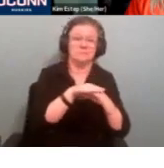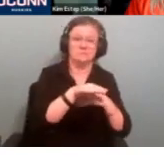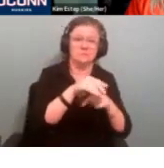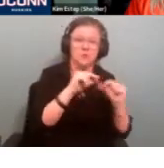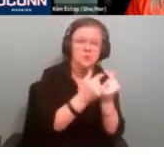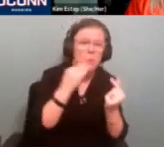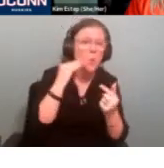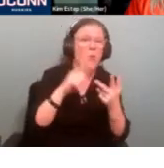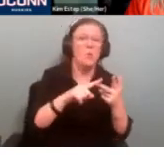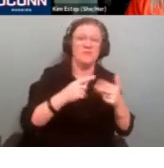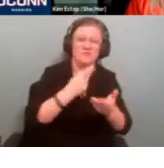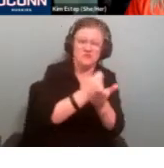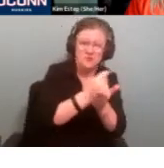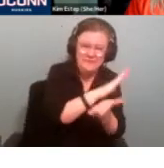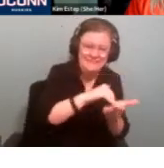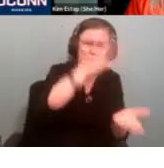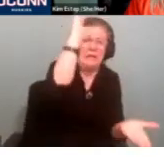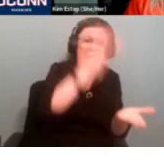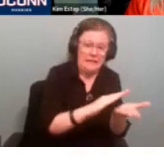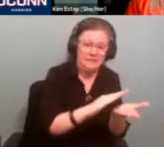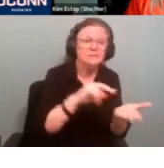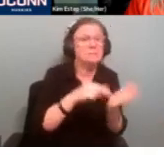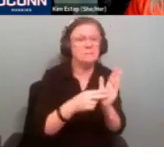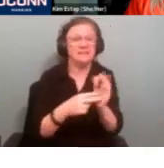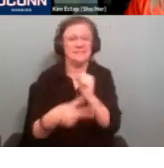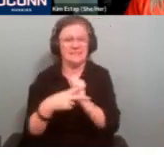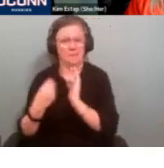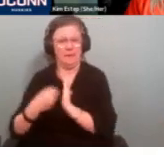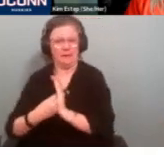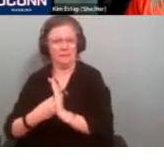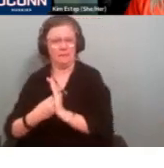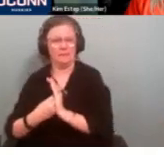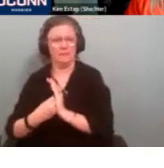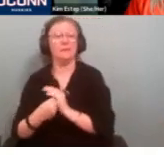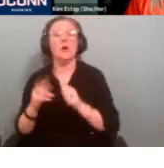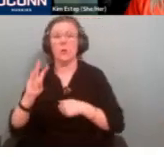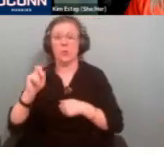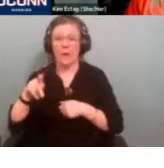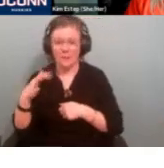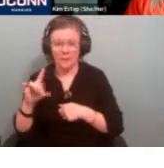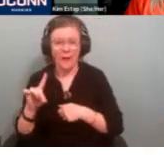treatment centers or hospitals. Wraparound is growing and it's an adoption nationally. But